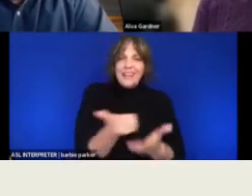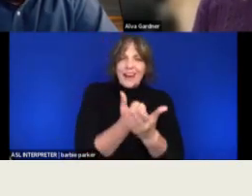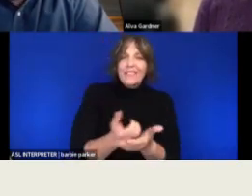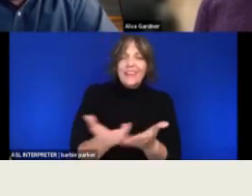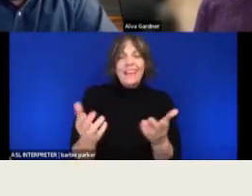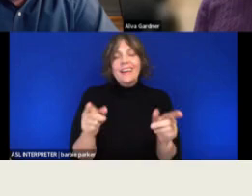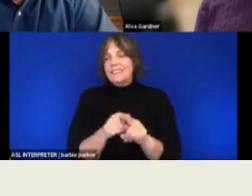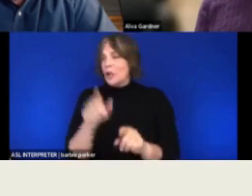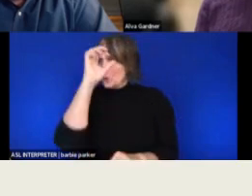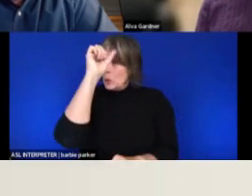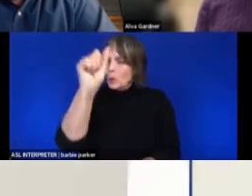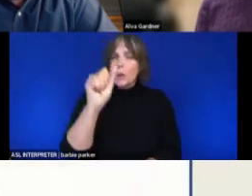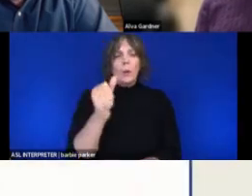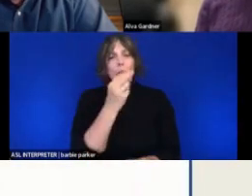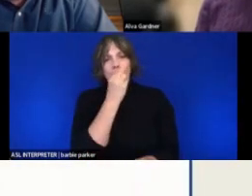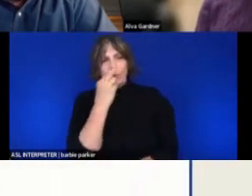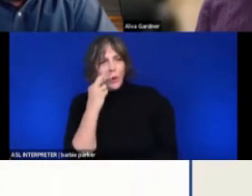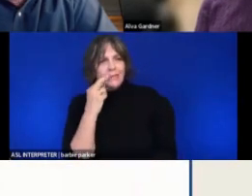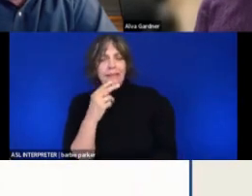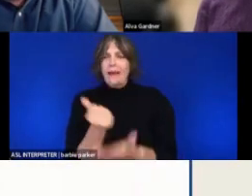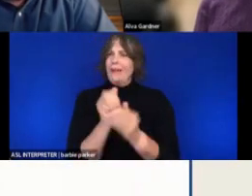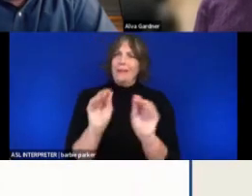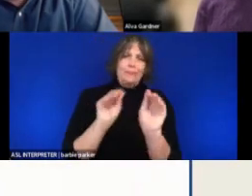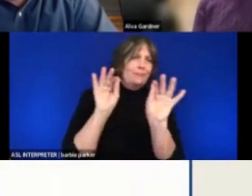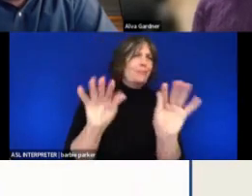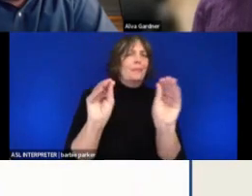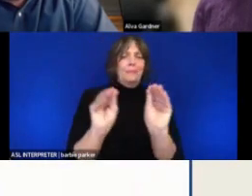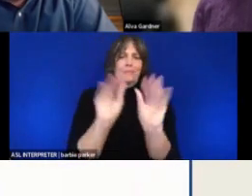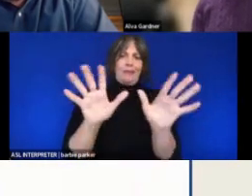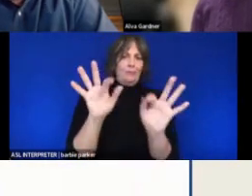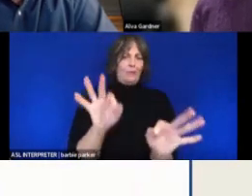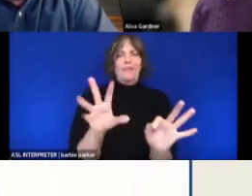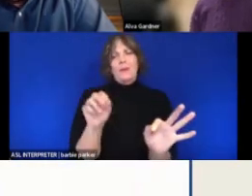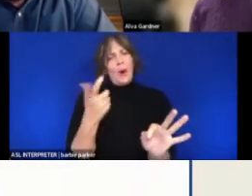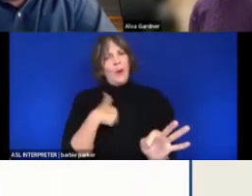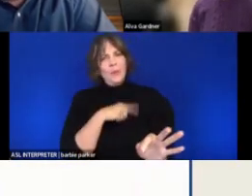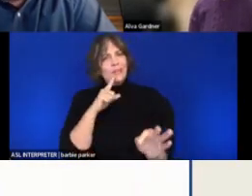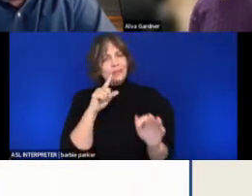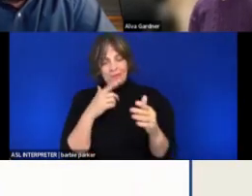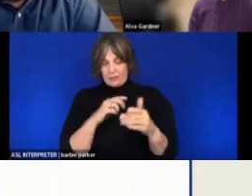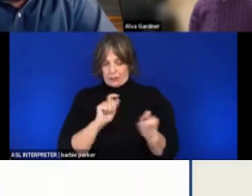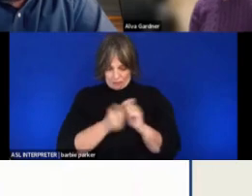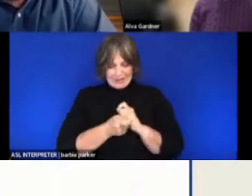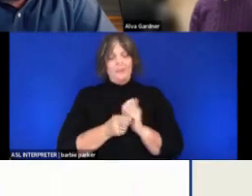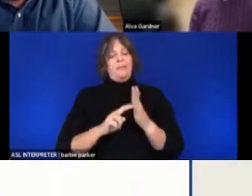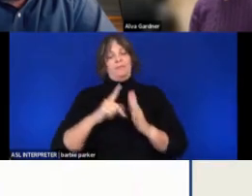be mindful of? We need to expect resistance that lets us know that we are doing a good job,